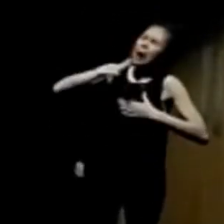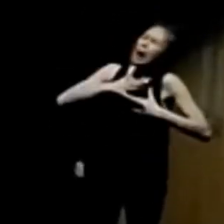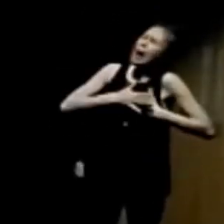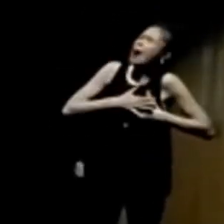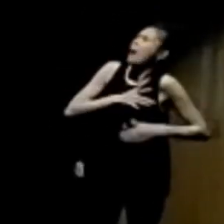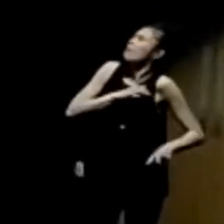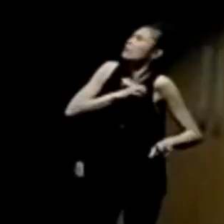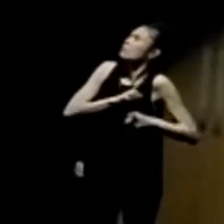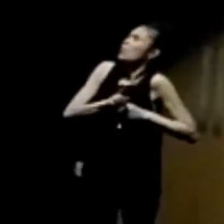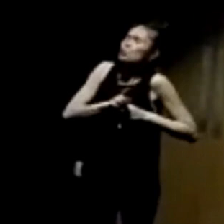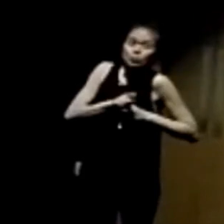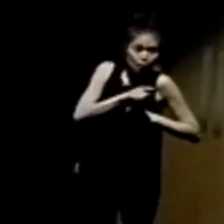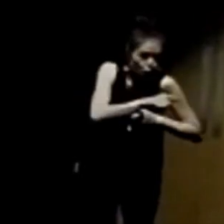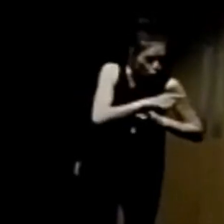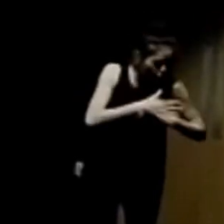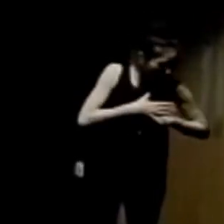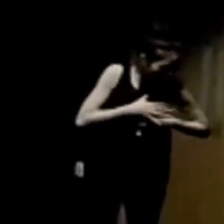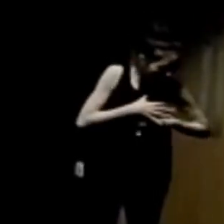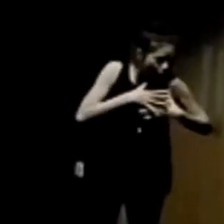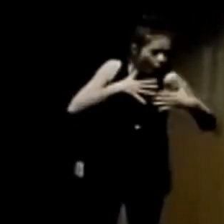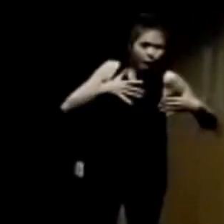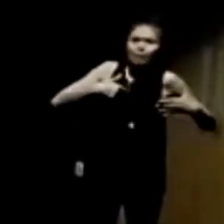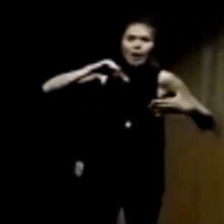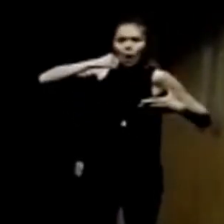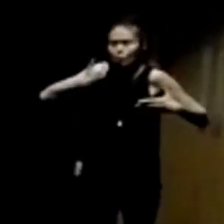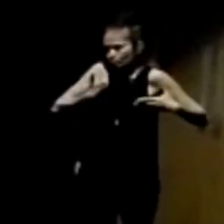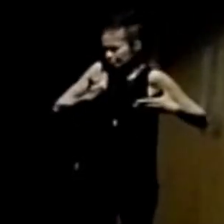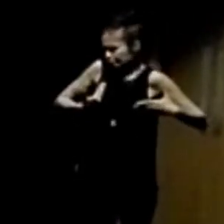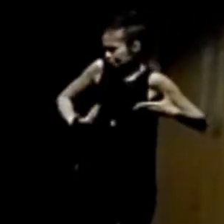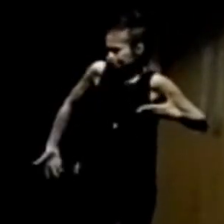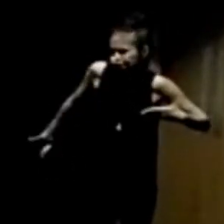Goneril our eldest born speaks first.